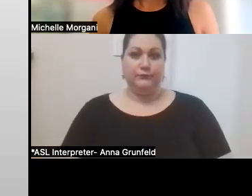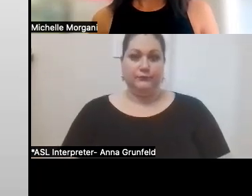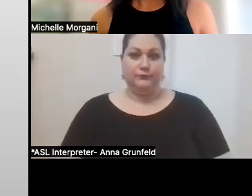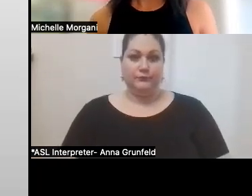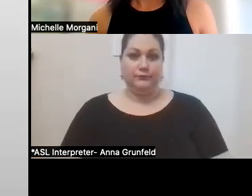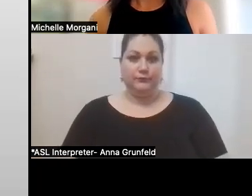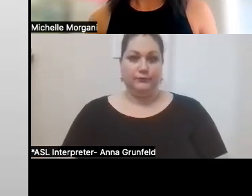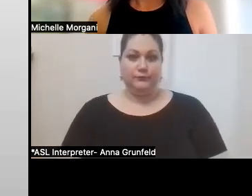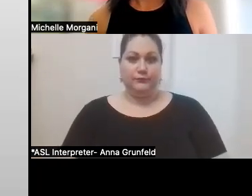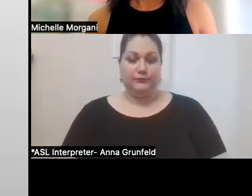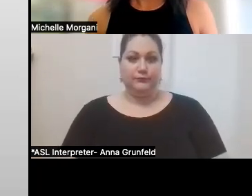And next slide please.